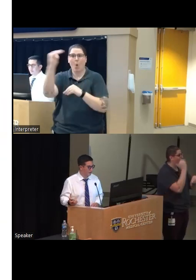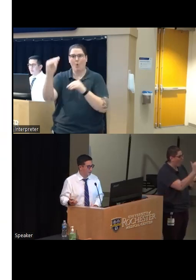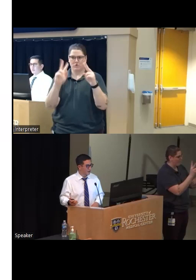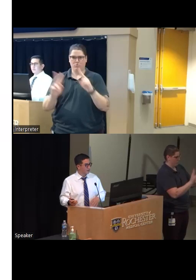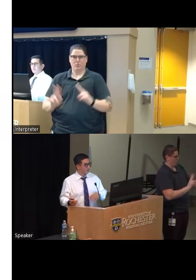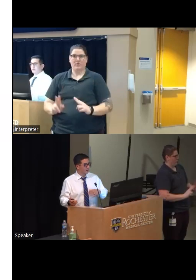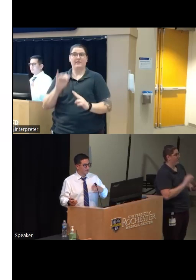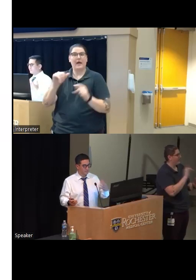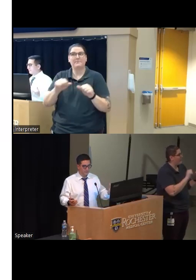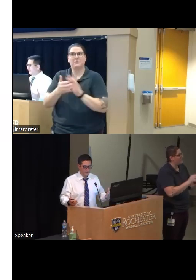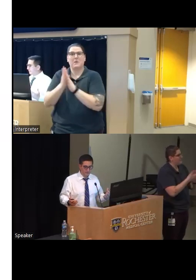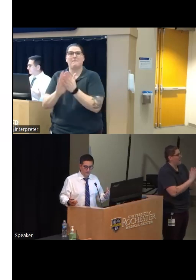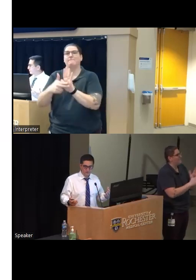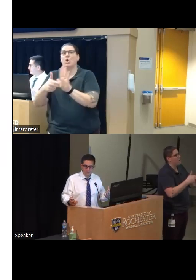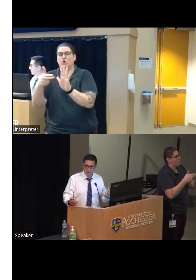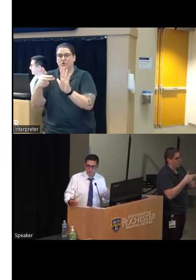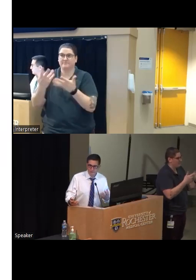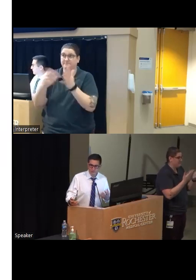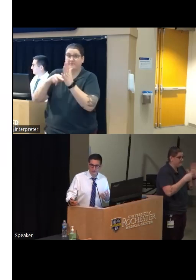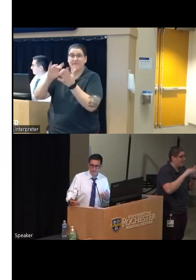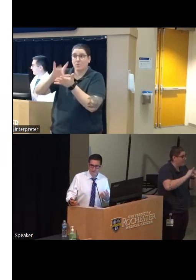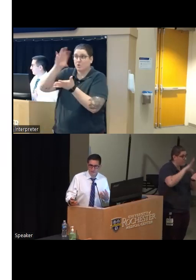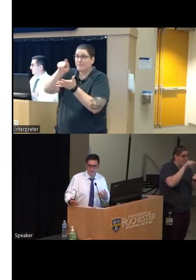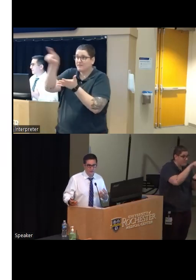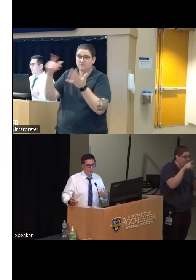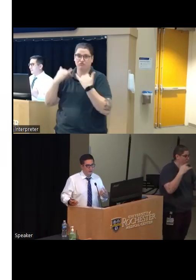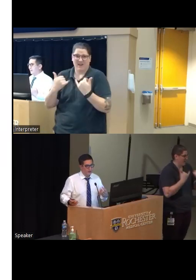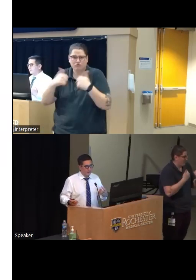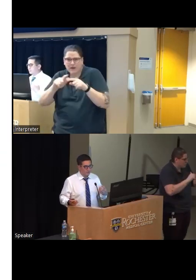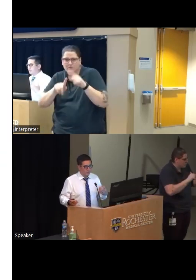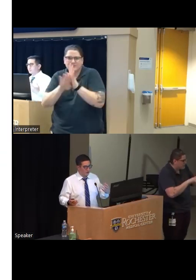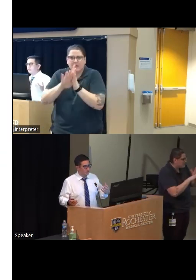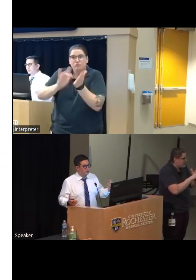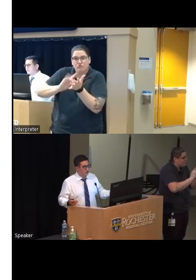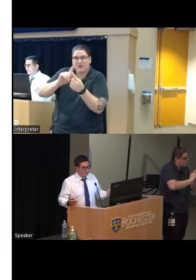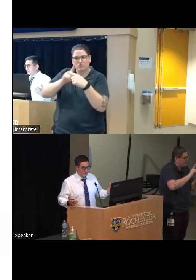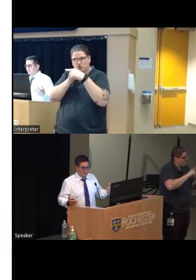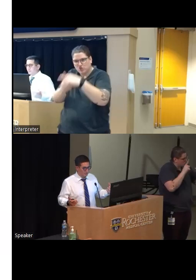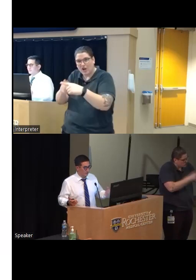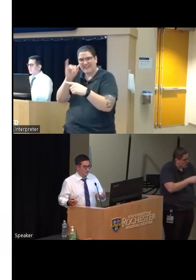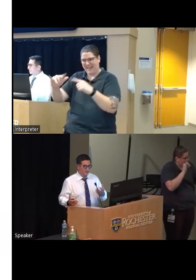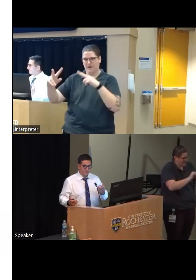marker there are pharmaceutical companies trying to develop uh drugs to Target synaptic pruning to